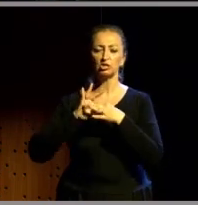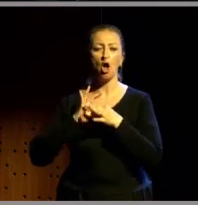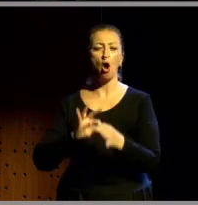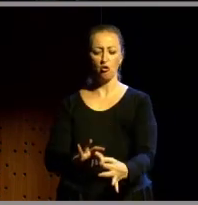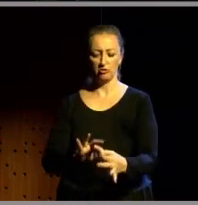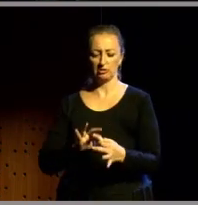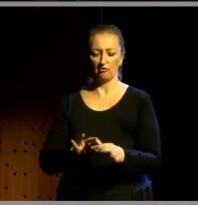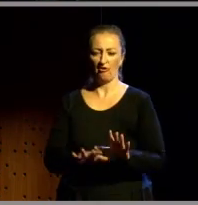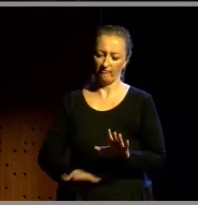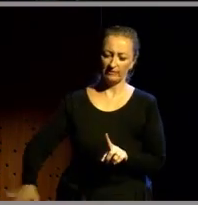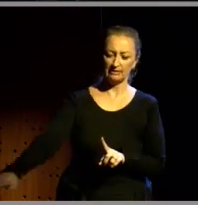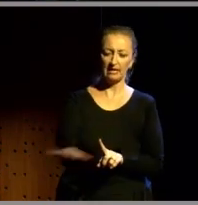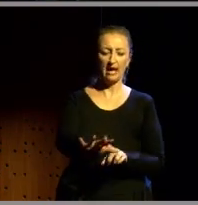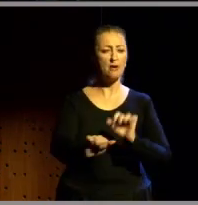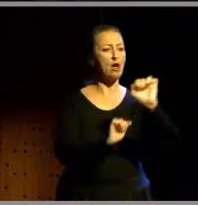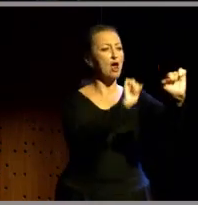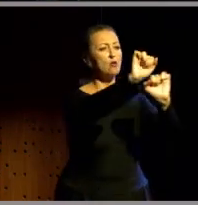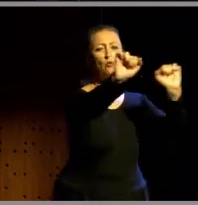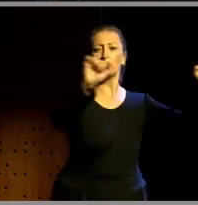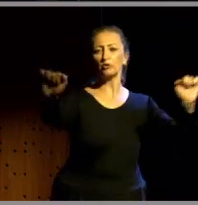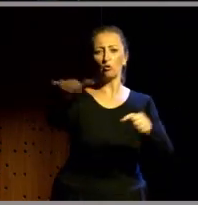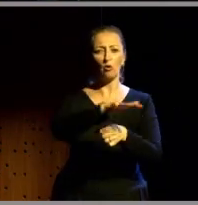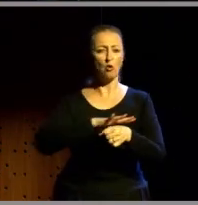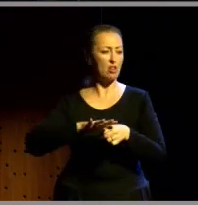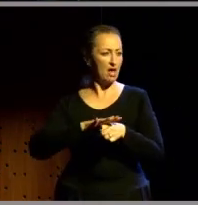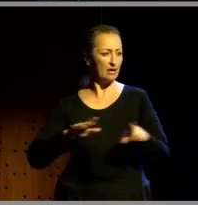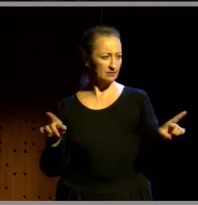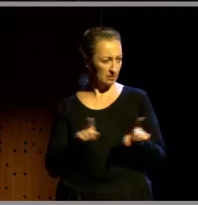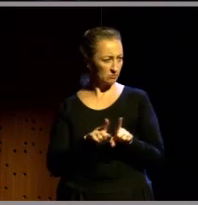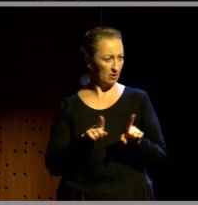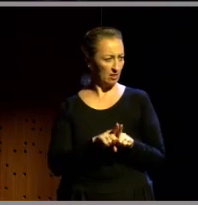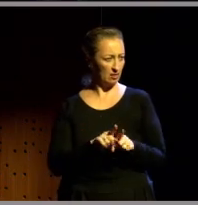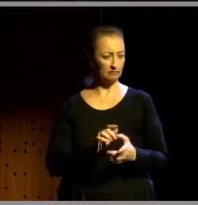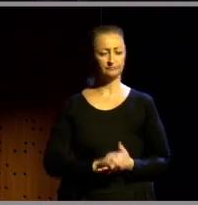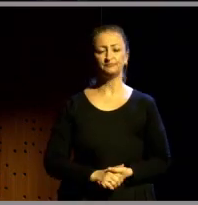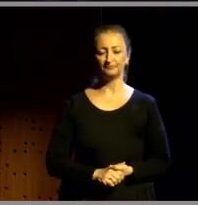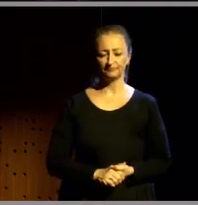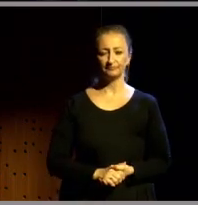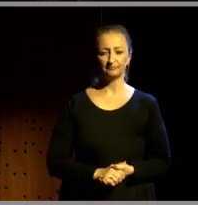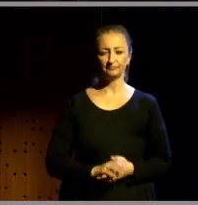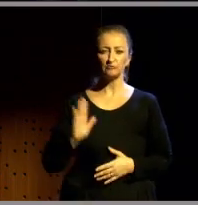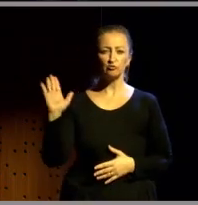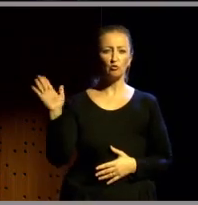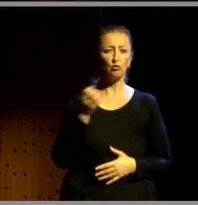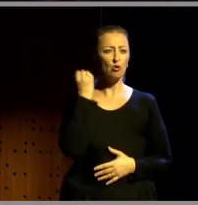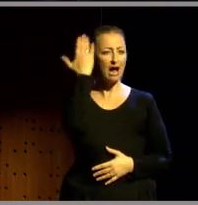you may have come from or work upon, and pay my respects to all our Aboriginal Elders,